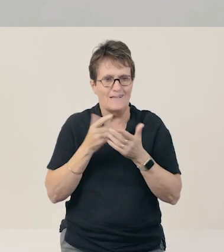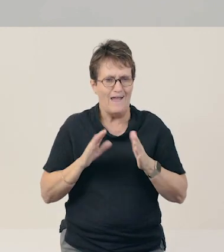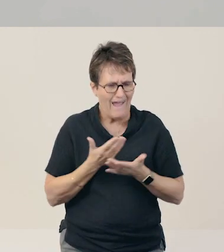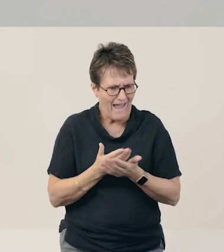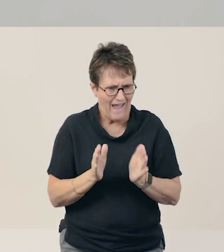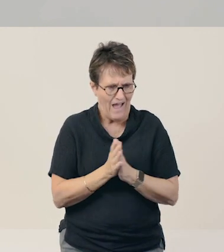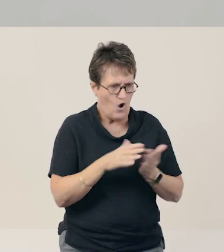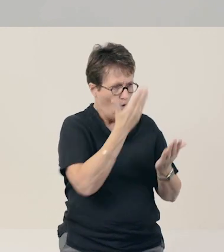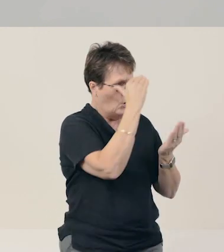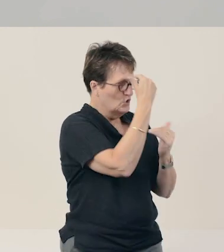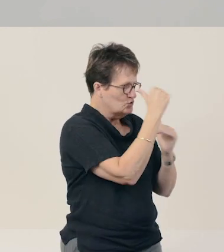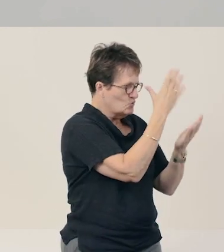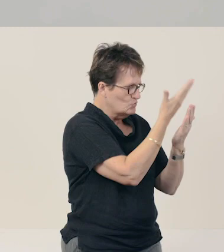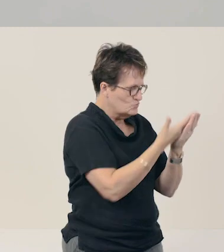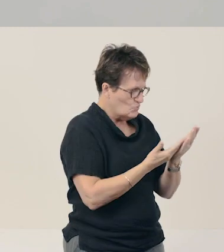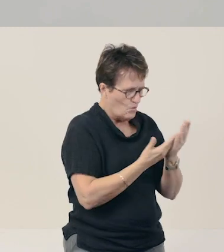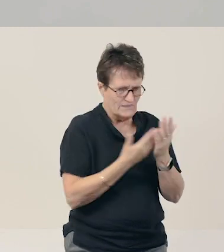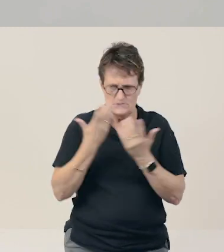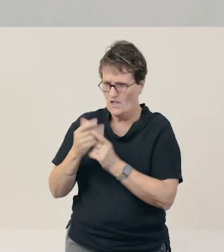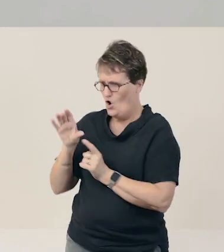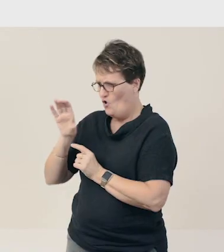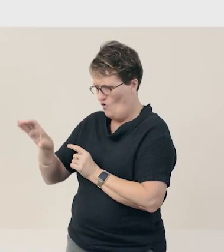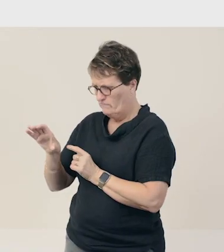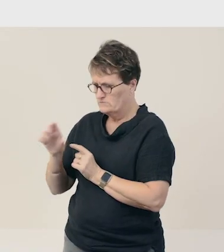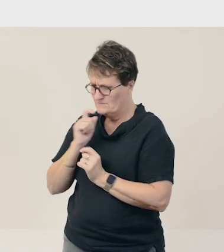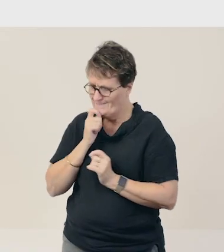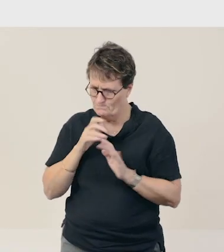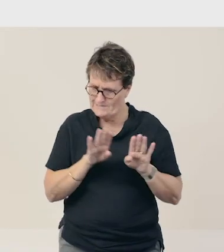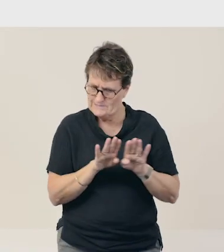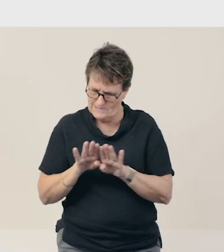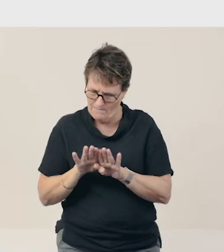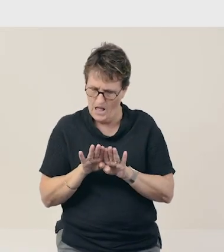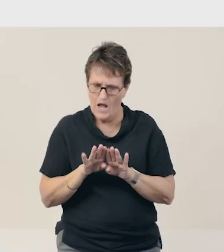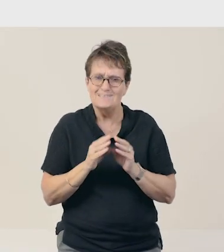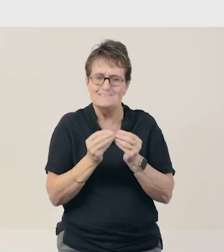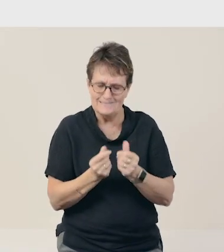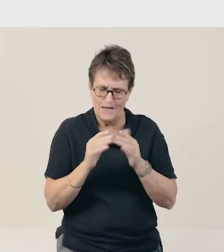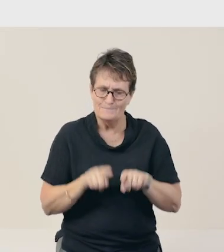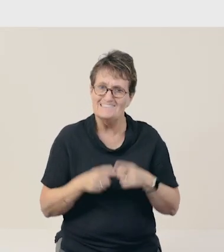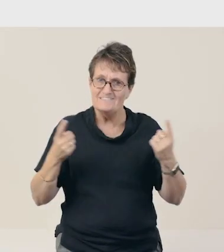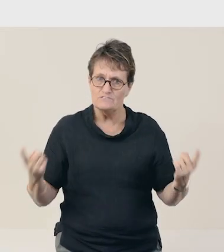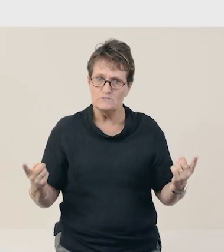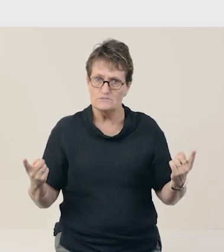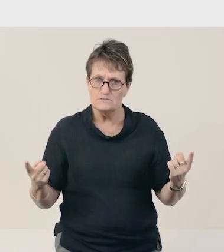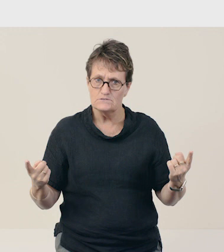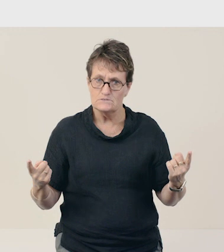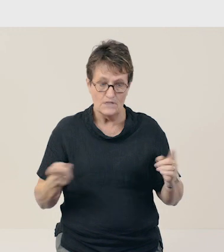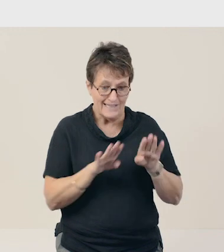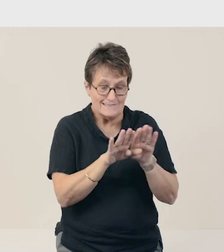are similar, but have some differences. Short stories and novels are similar, as they both have the elements of a narrative,